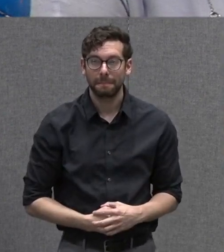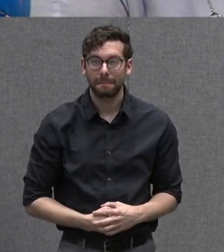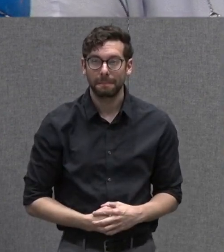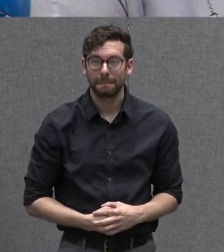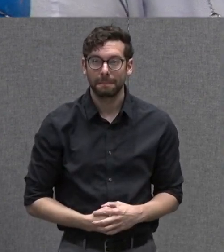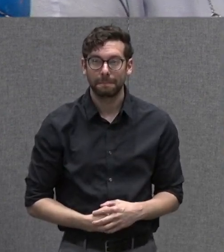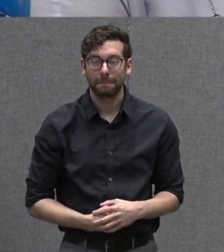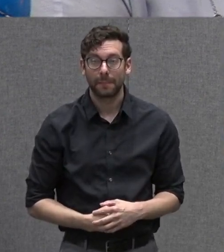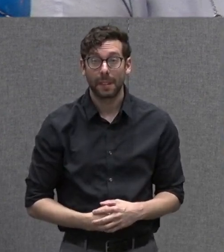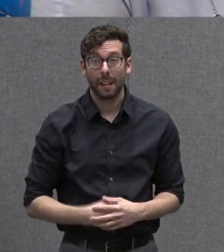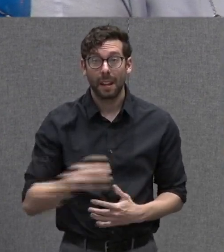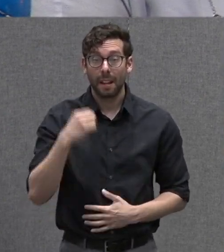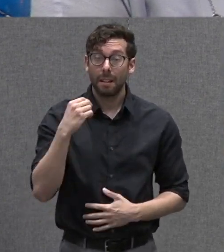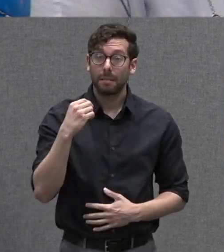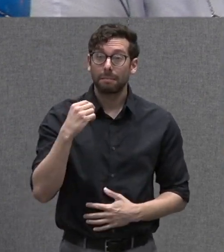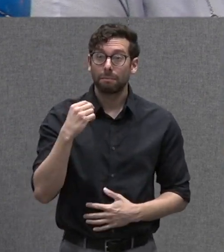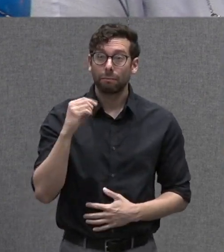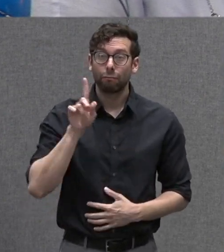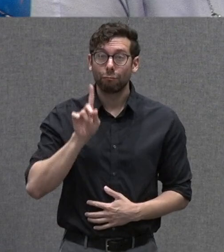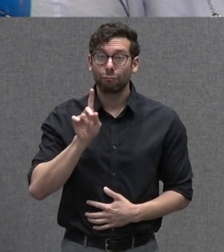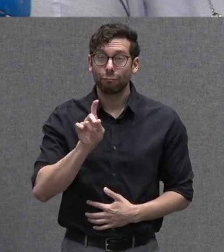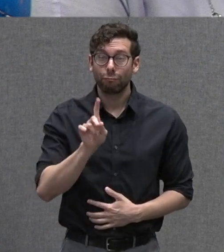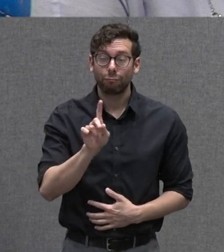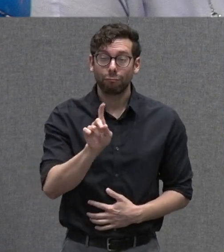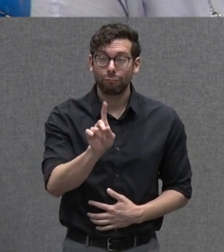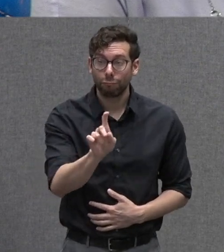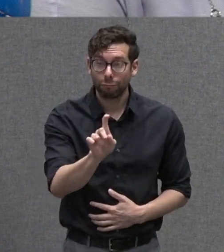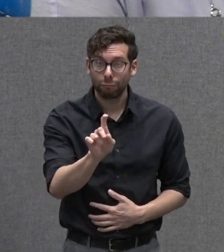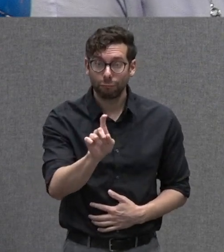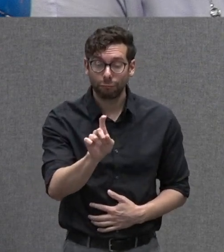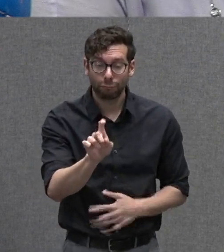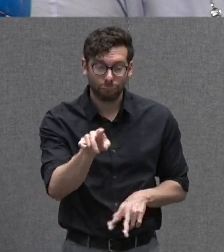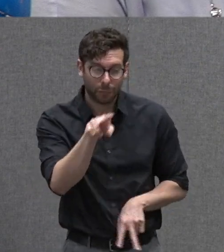And you walk outside to check on all that is brown,